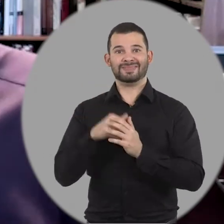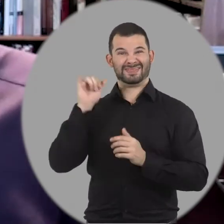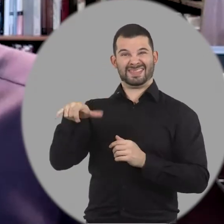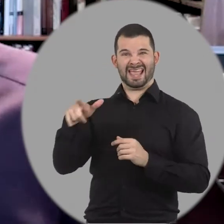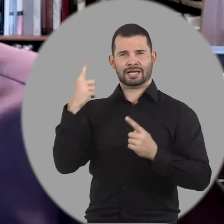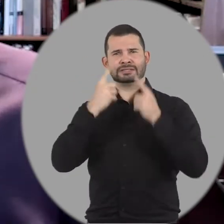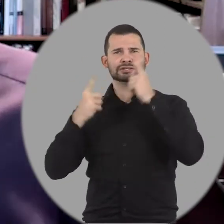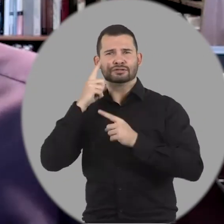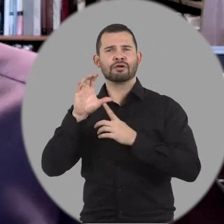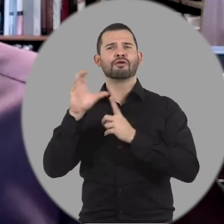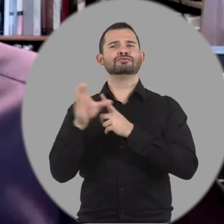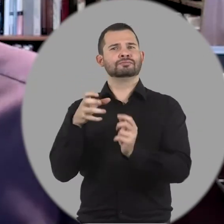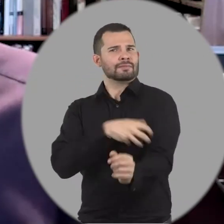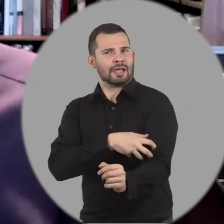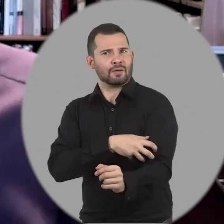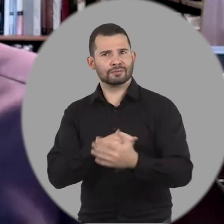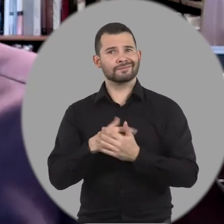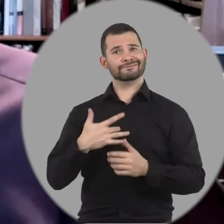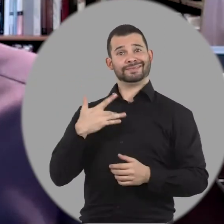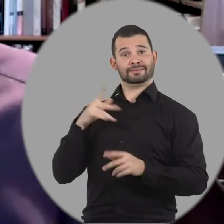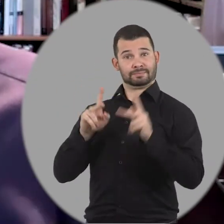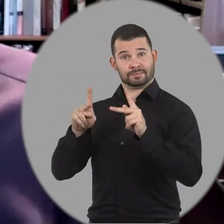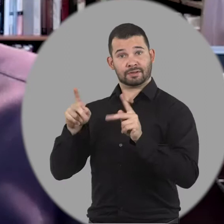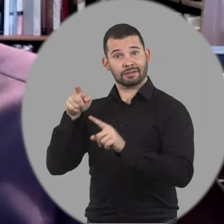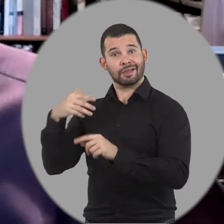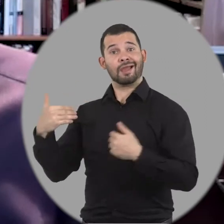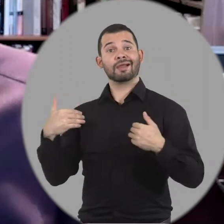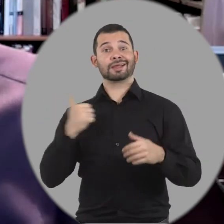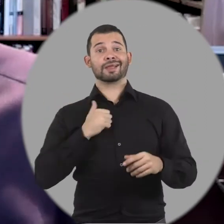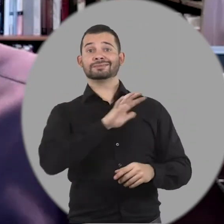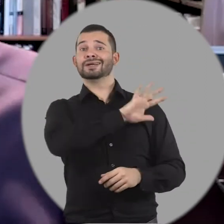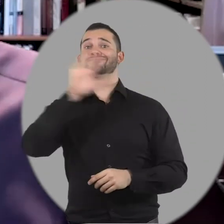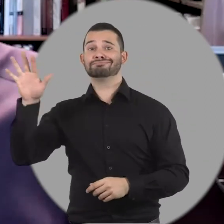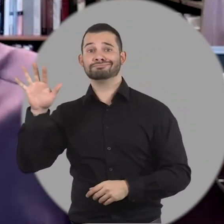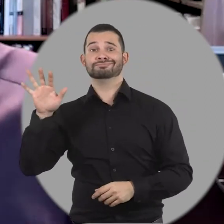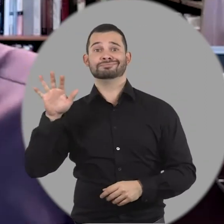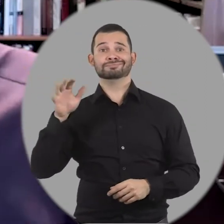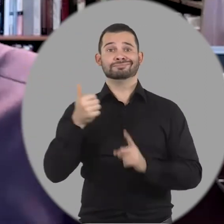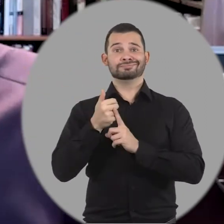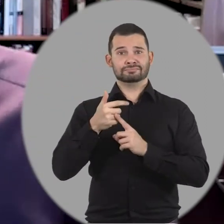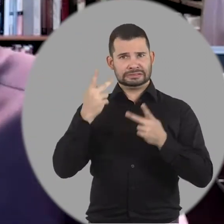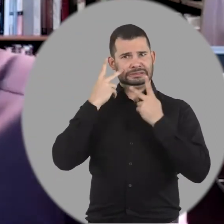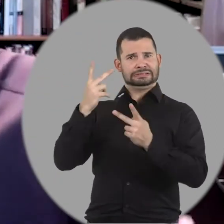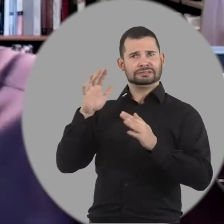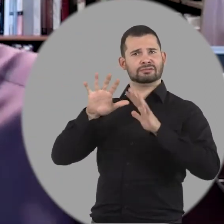for a different kind of leader. They're looking for authenticity. They're looking for honesty.